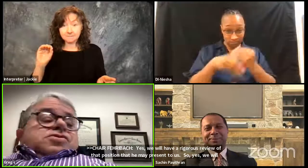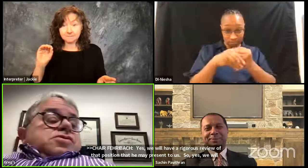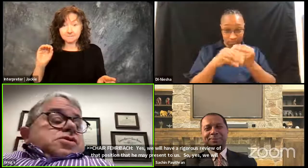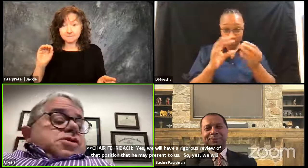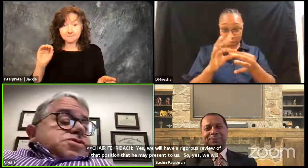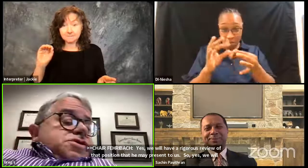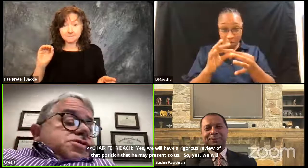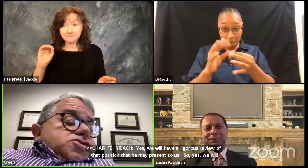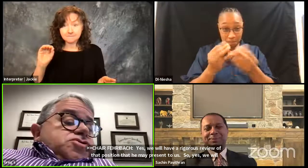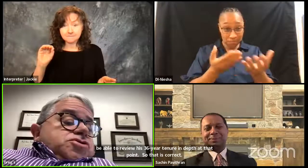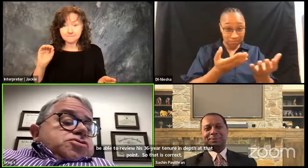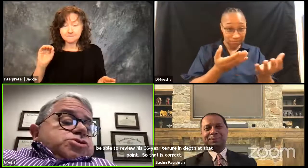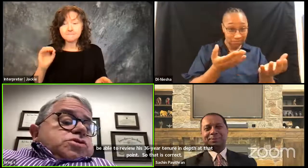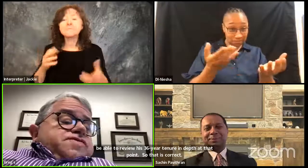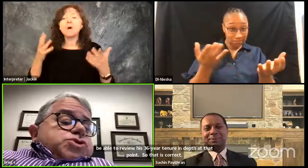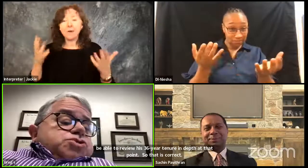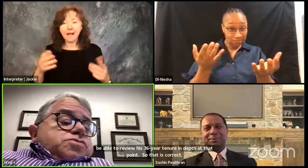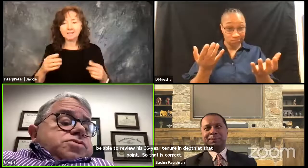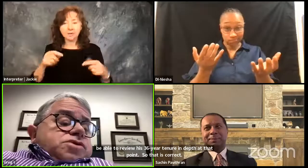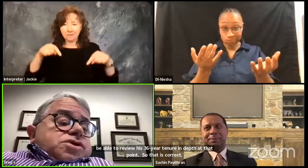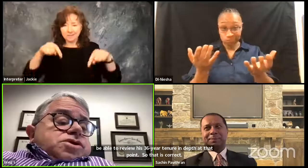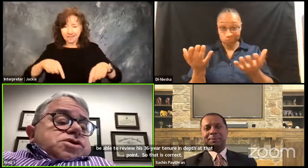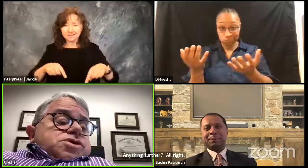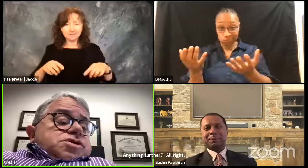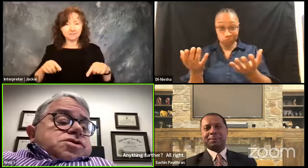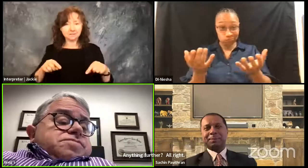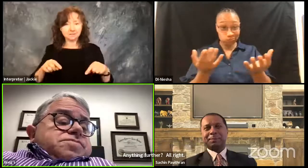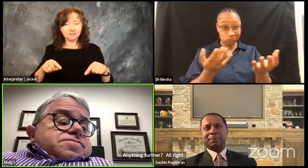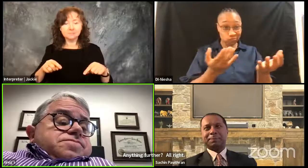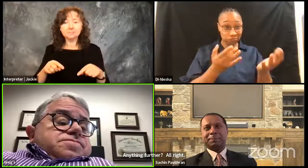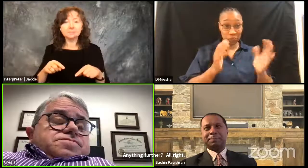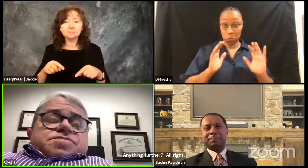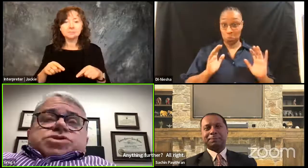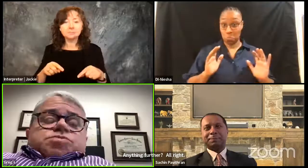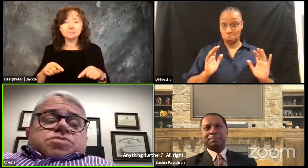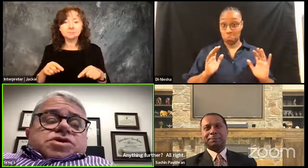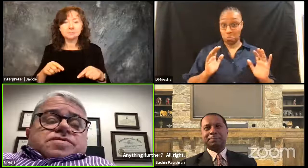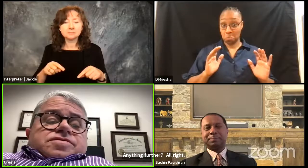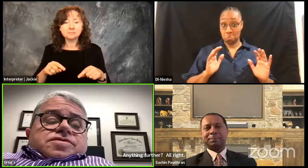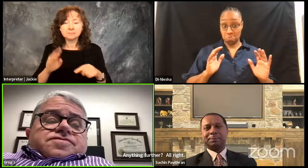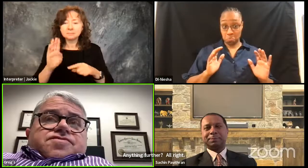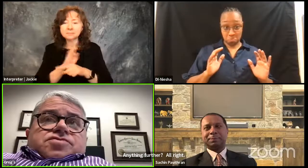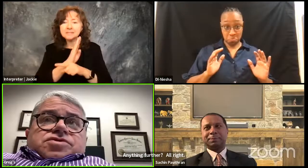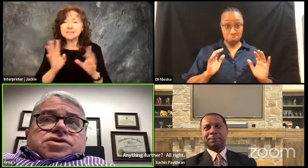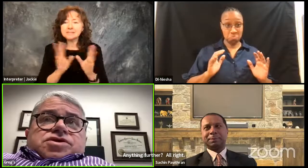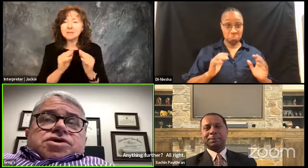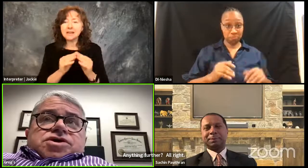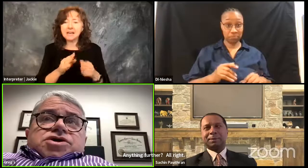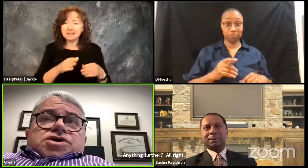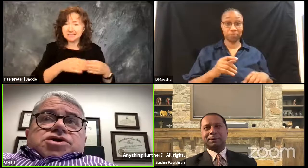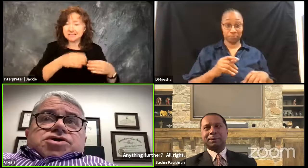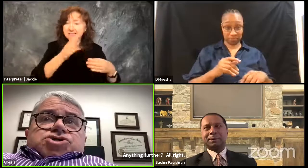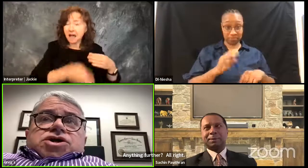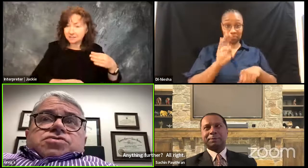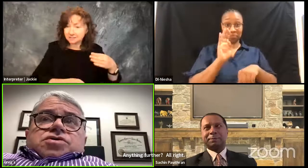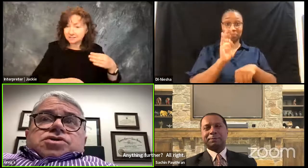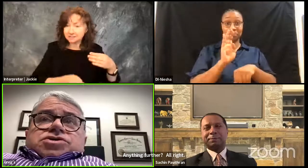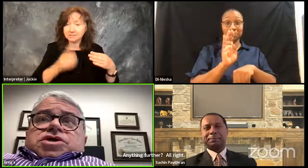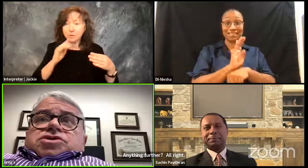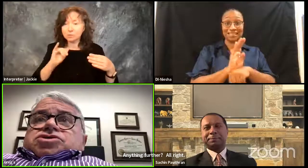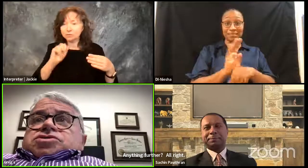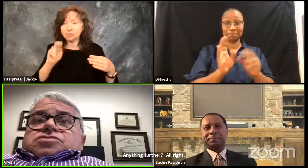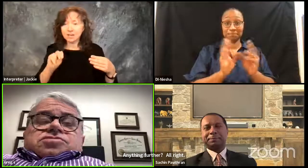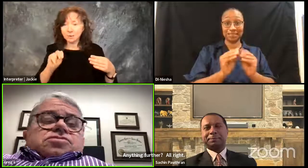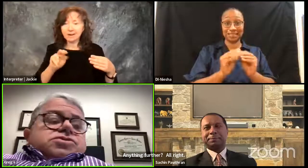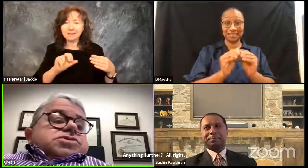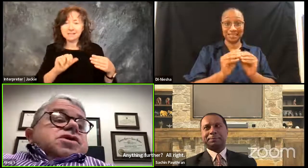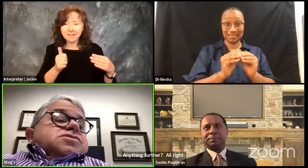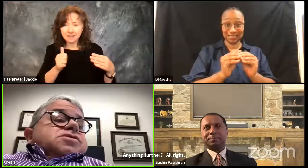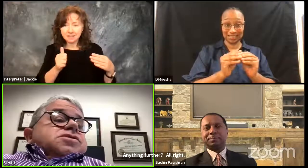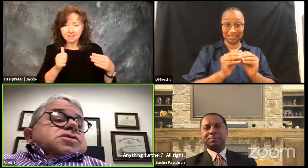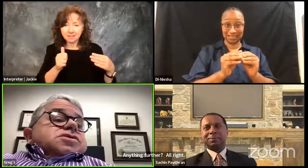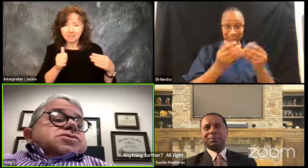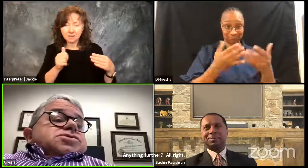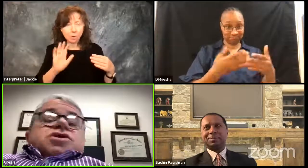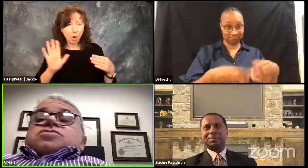Then, this concludes our official business meeting for the January 10th -- no, it's not.